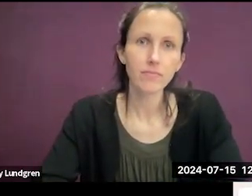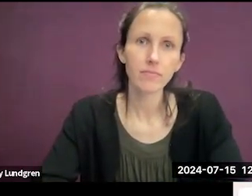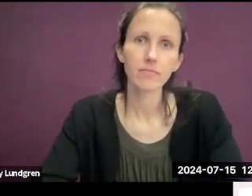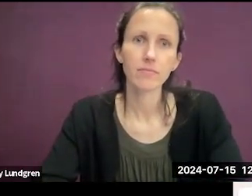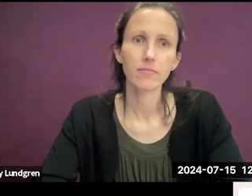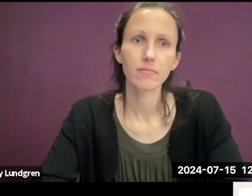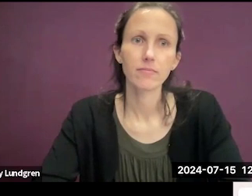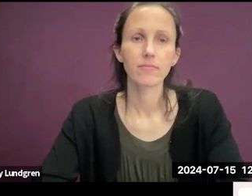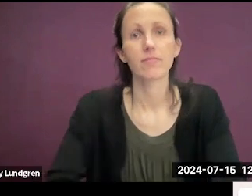Okay, any other questions?